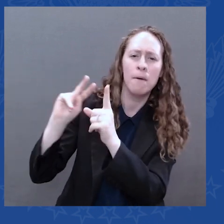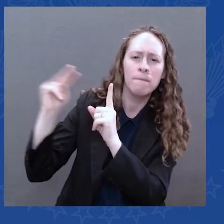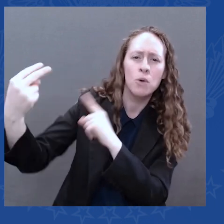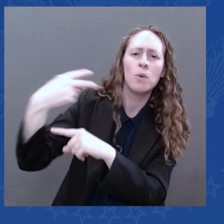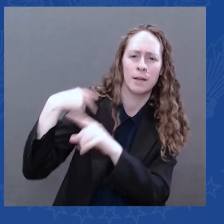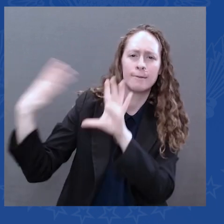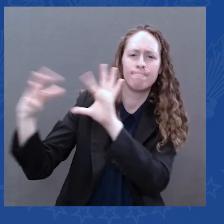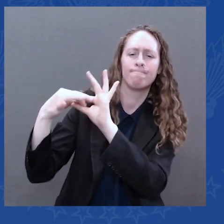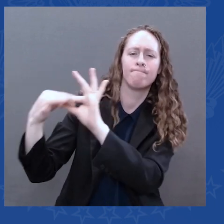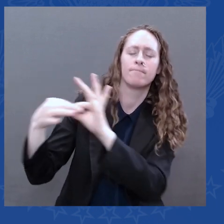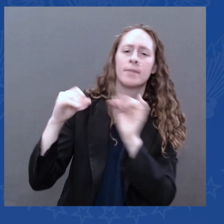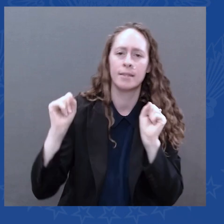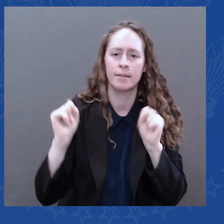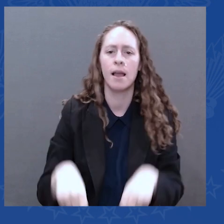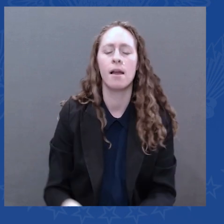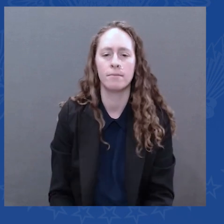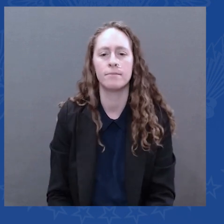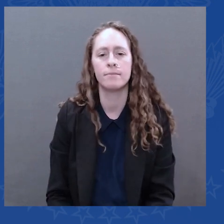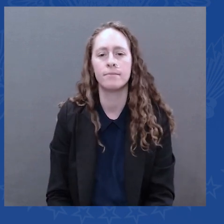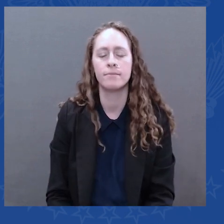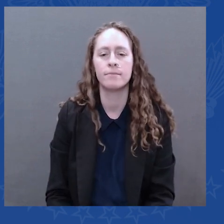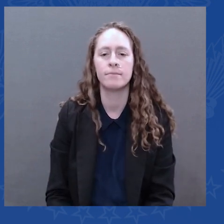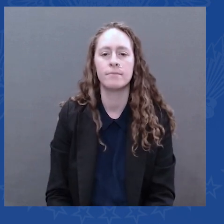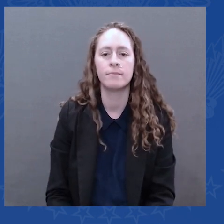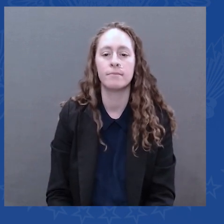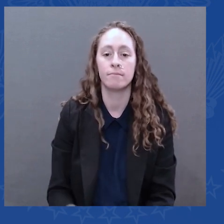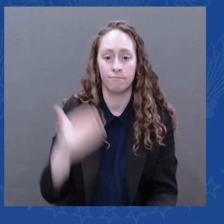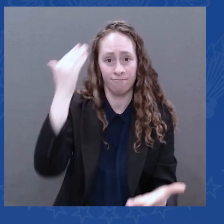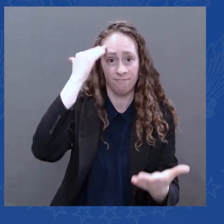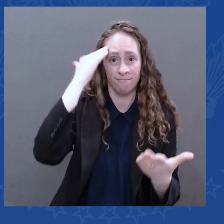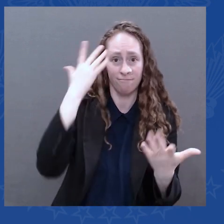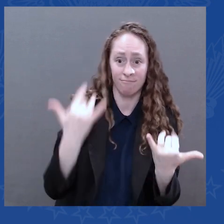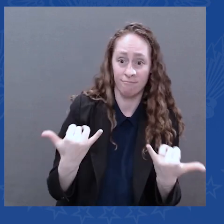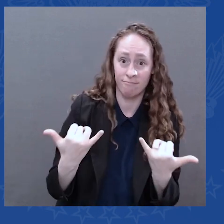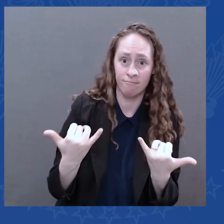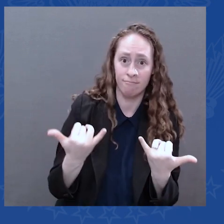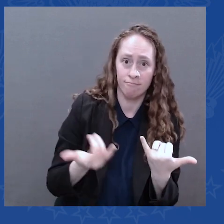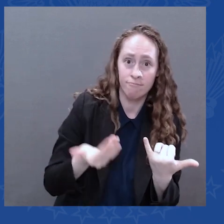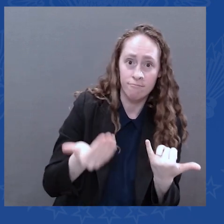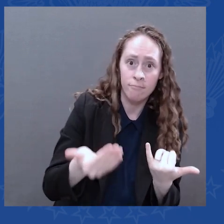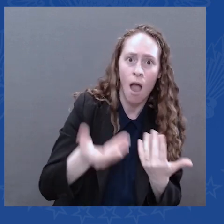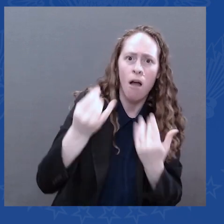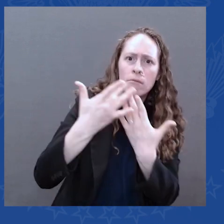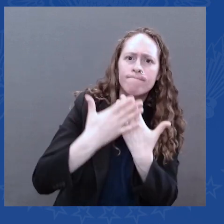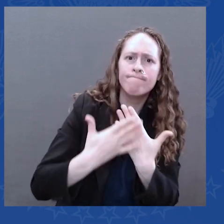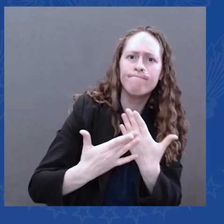but also for the years ahead. And this is a -- an important, a big starting point to do that.